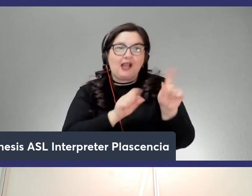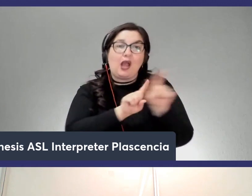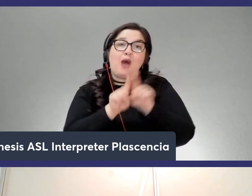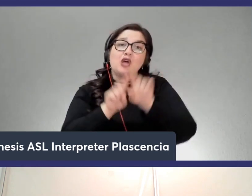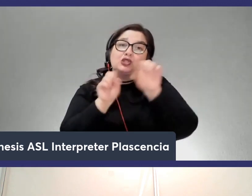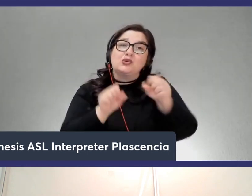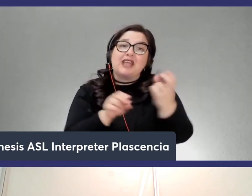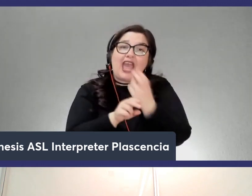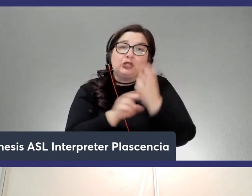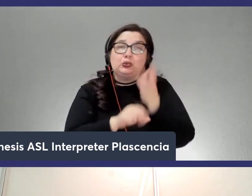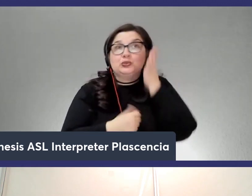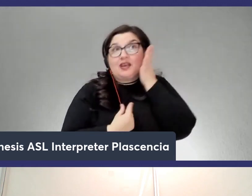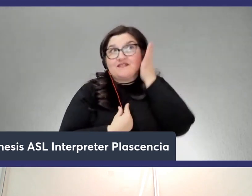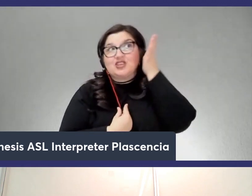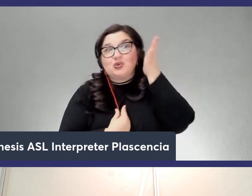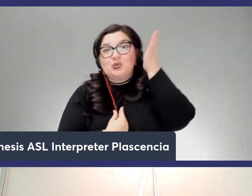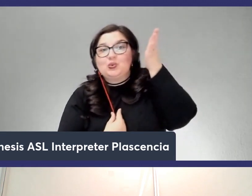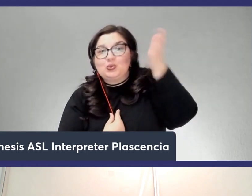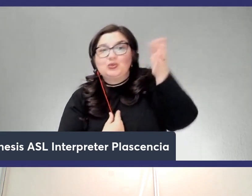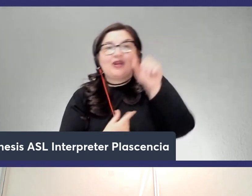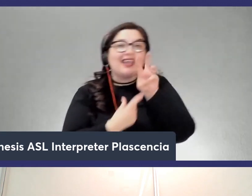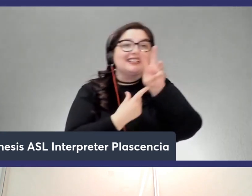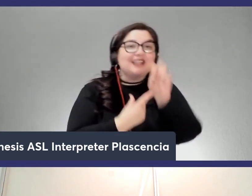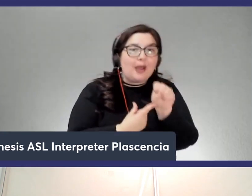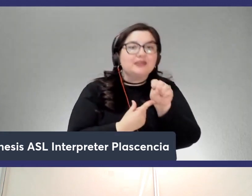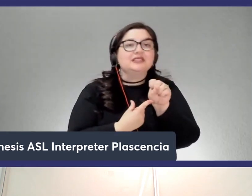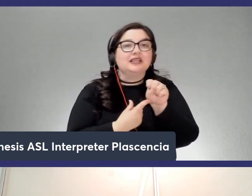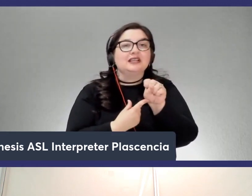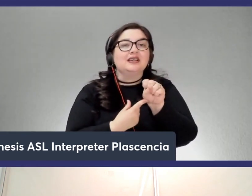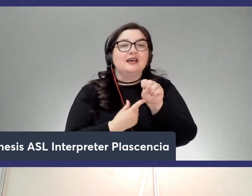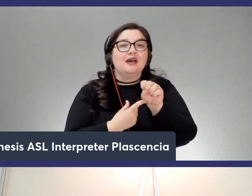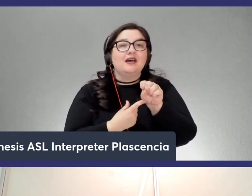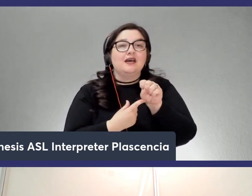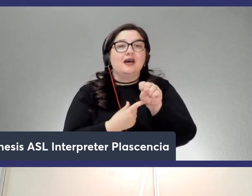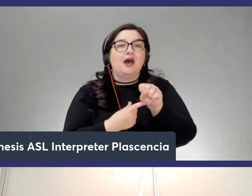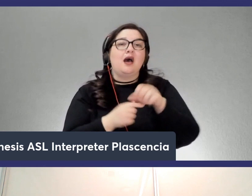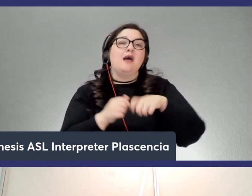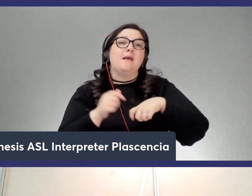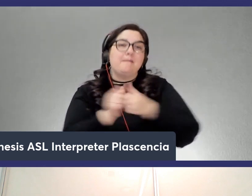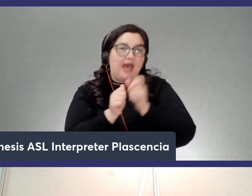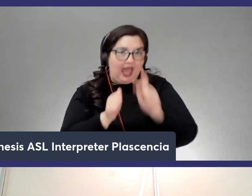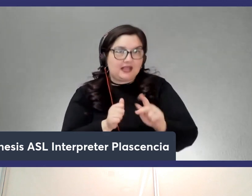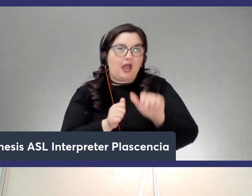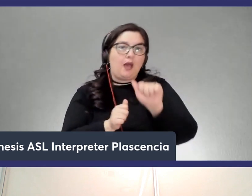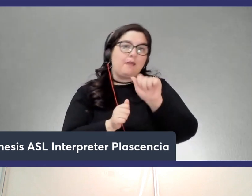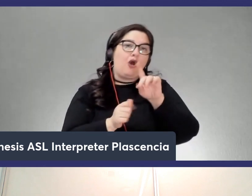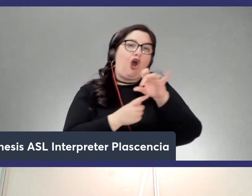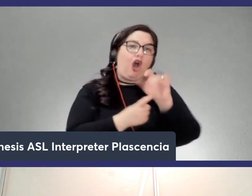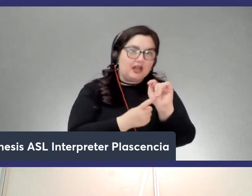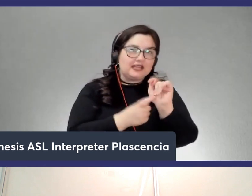in future a feature called AWS Backup audit manager to monitor and demonstrate backup compliance